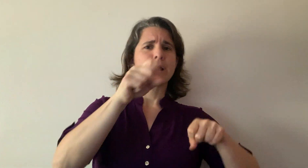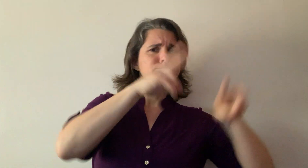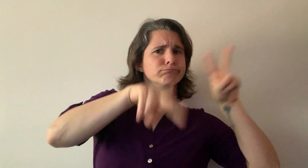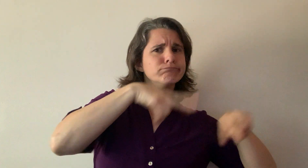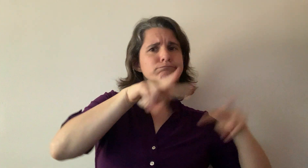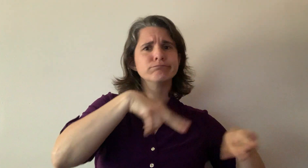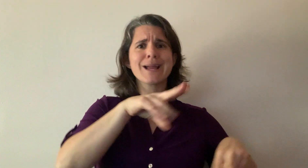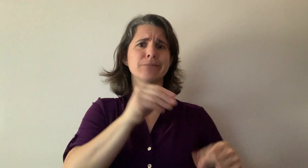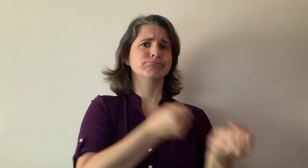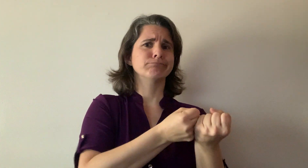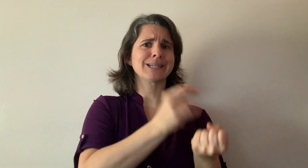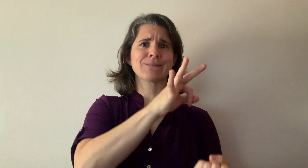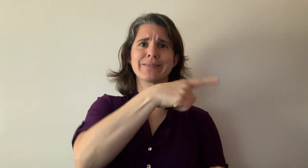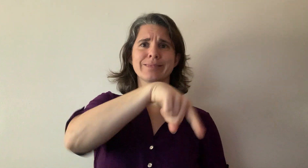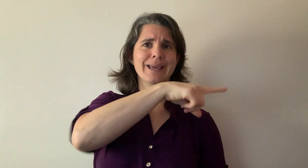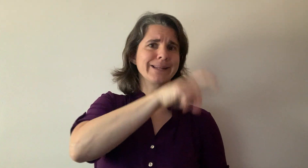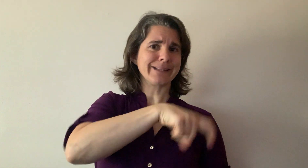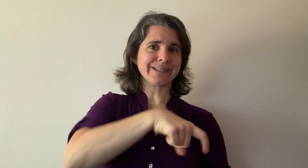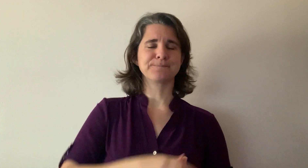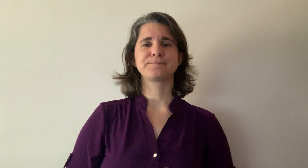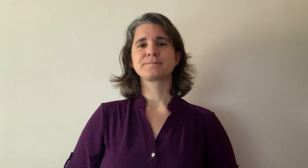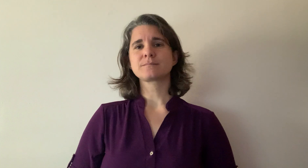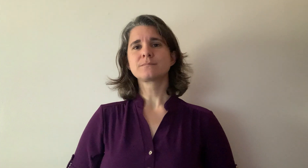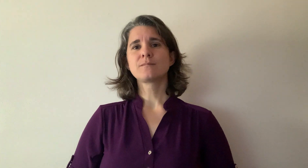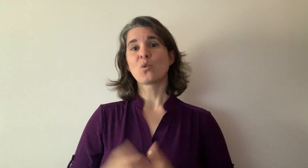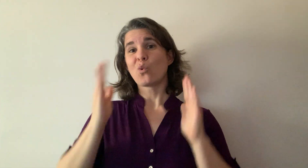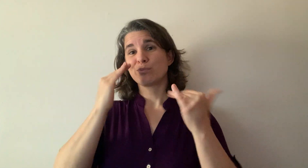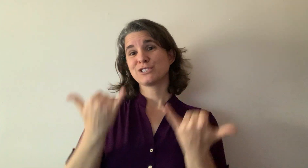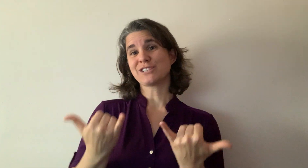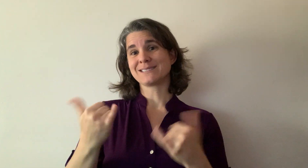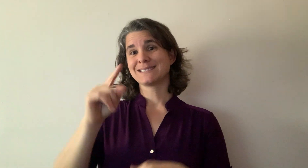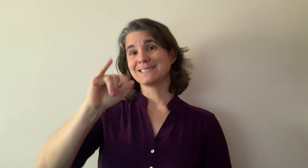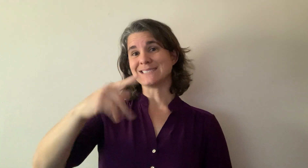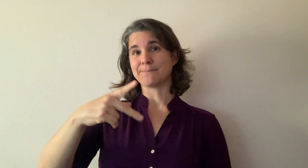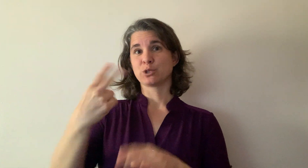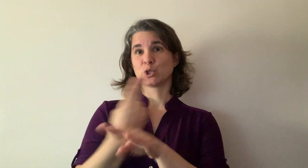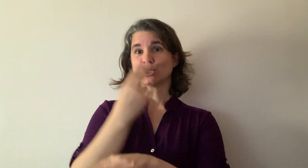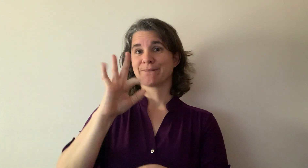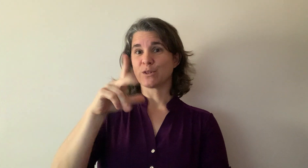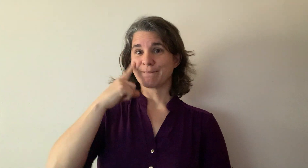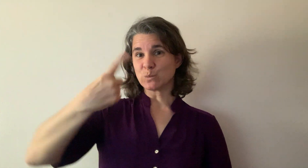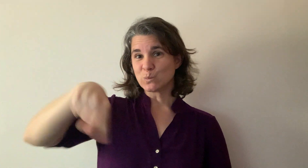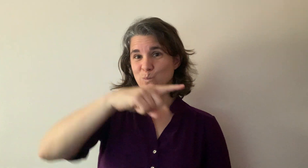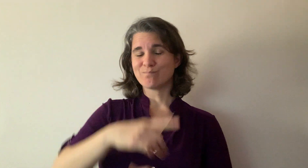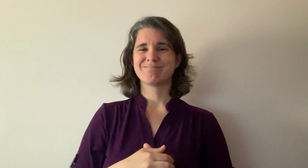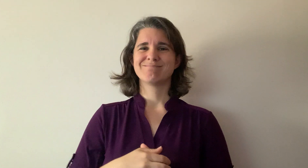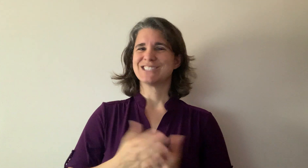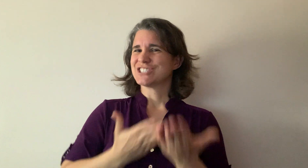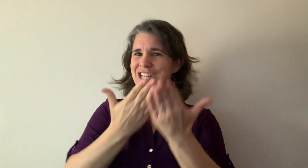can monitor them and support them as needed. I hope you've enjoyed today's Tip of the Day!